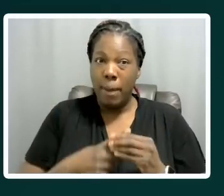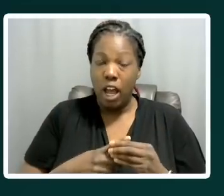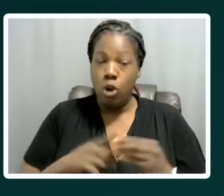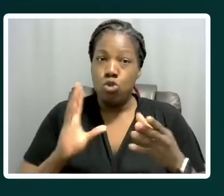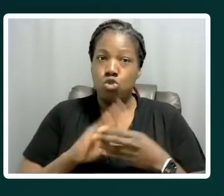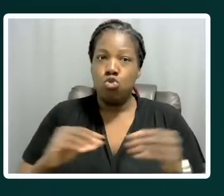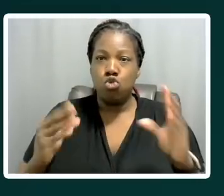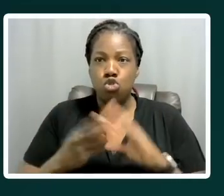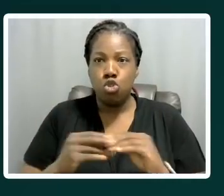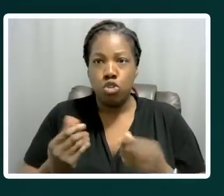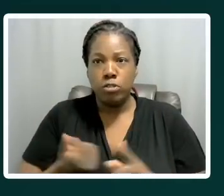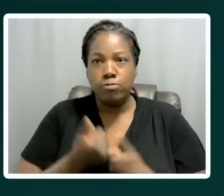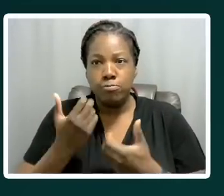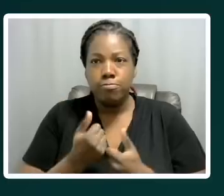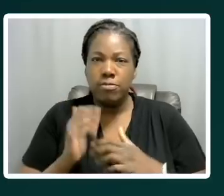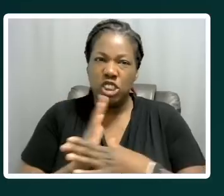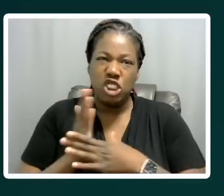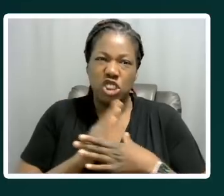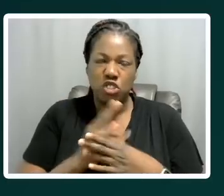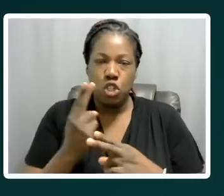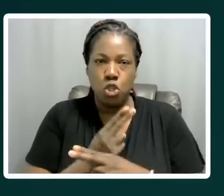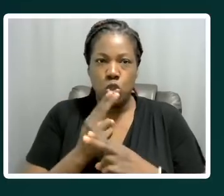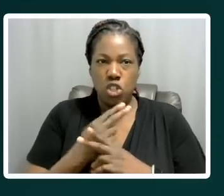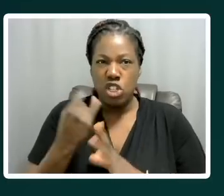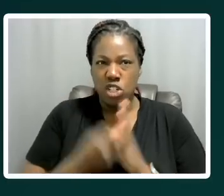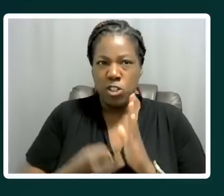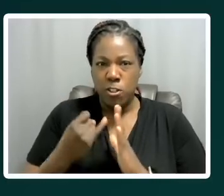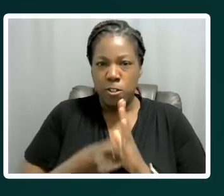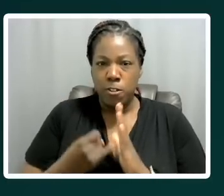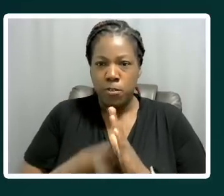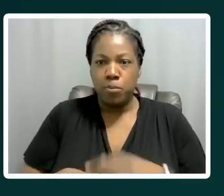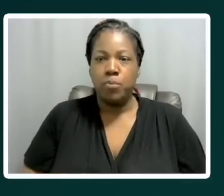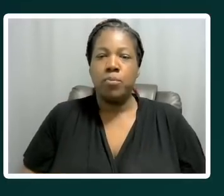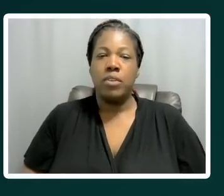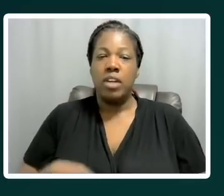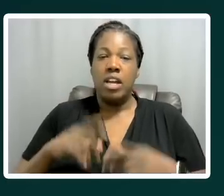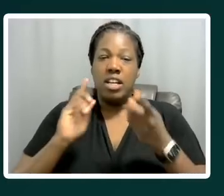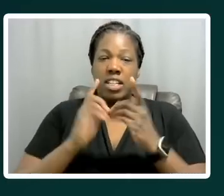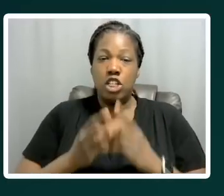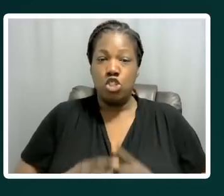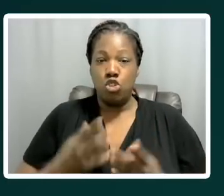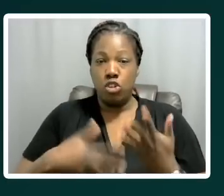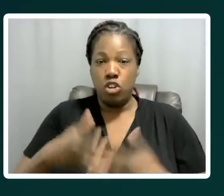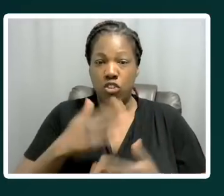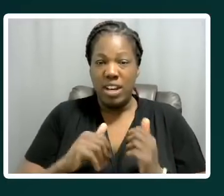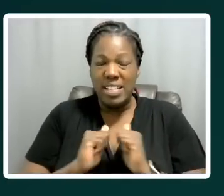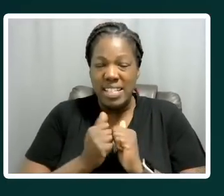digital interactives are one of our many examples we have of how we story tell through art here at